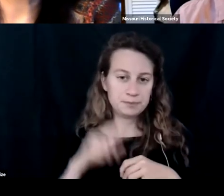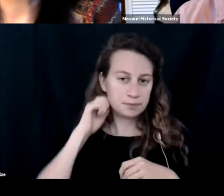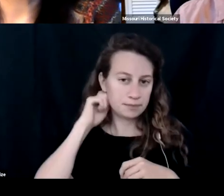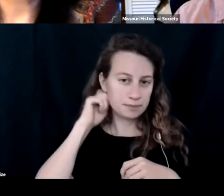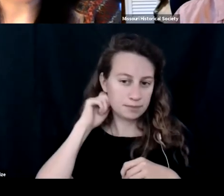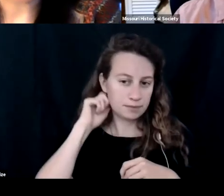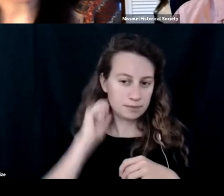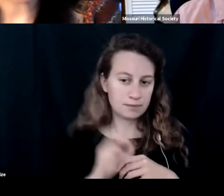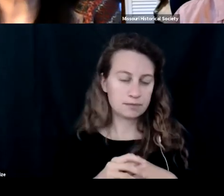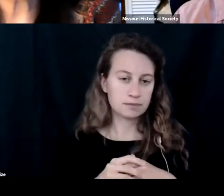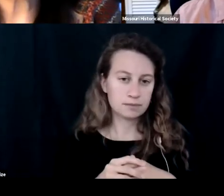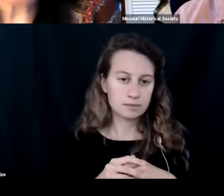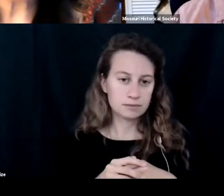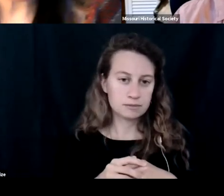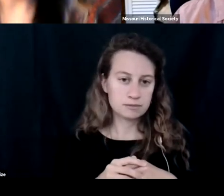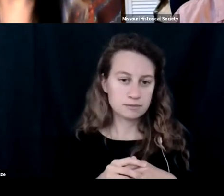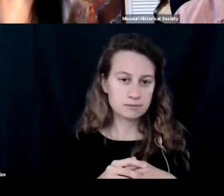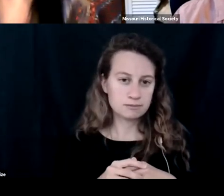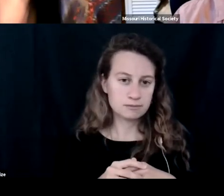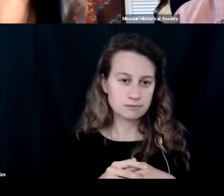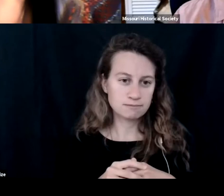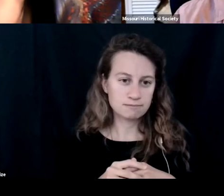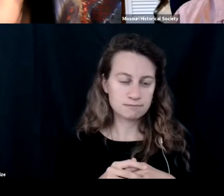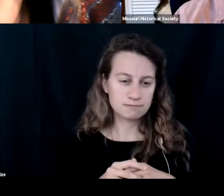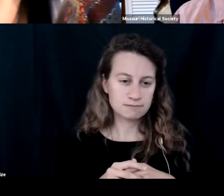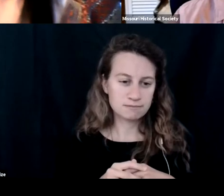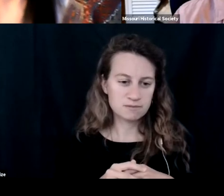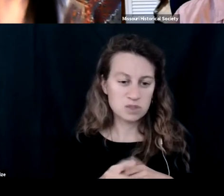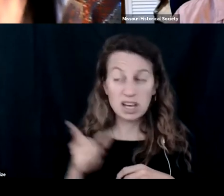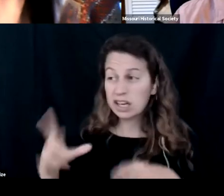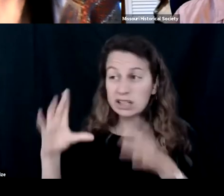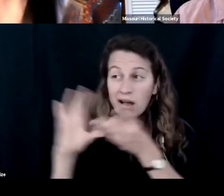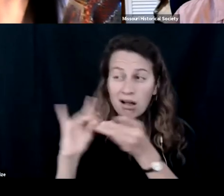Thank you. Are you aware of any additional related advocacy